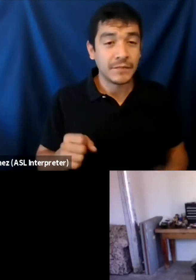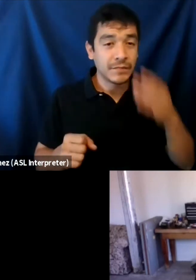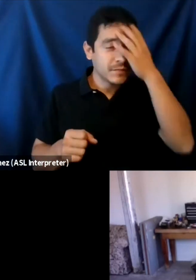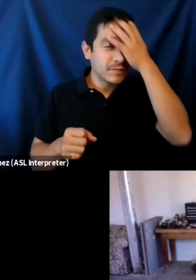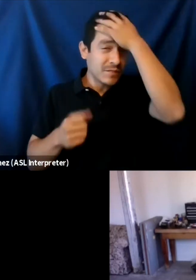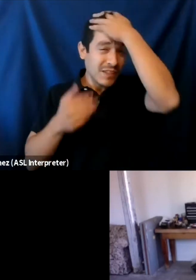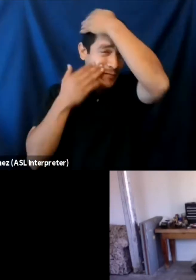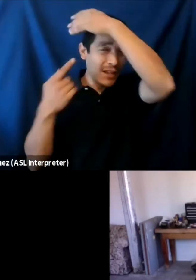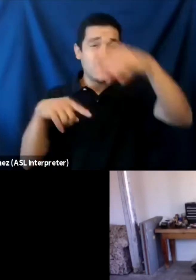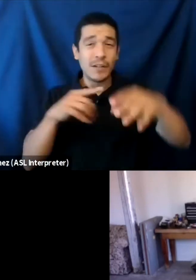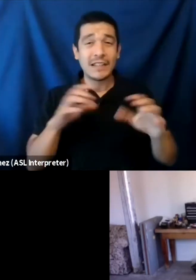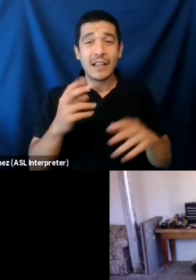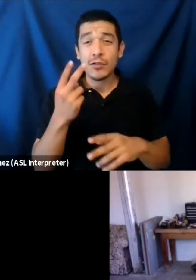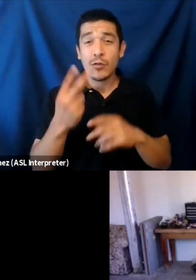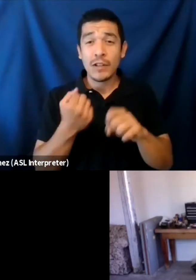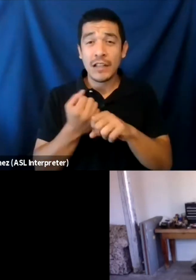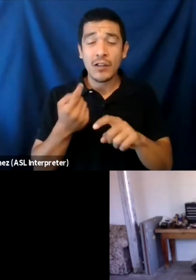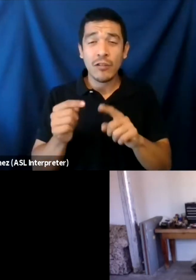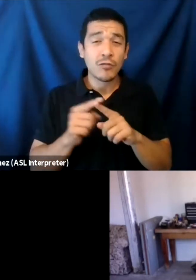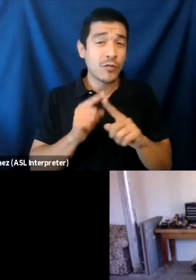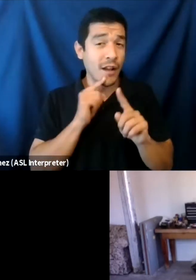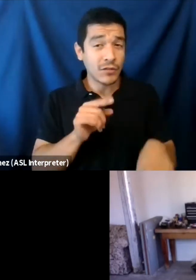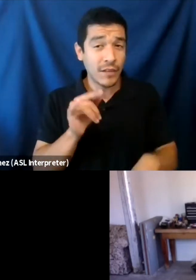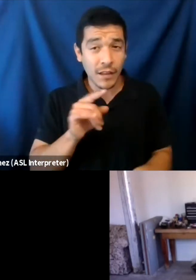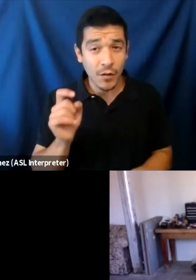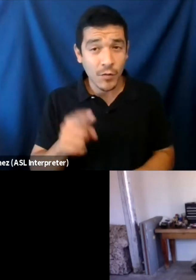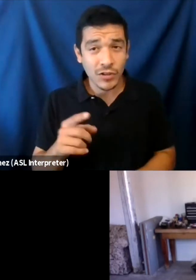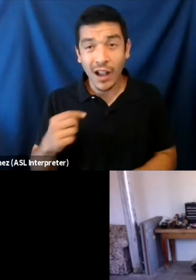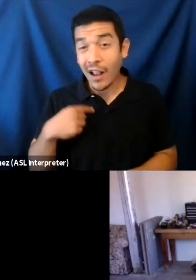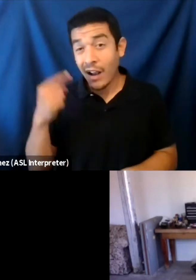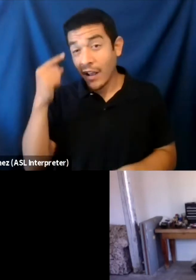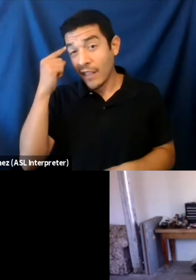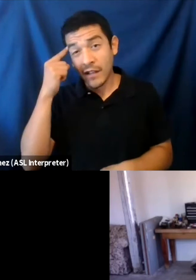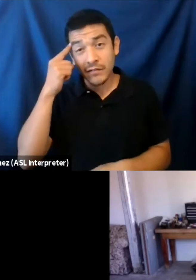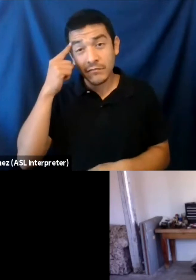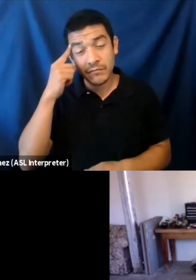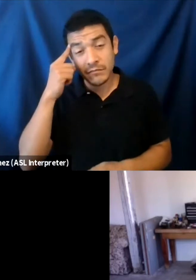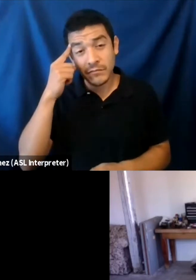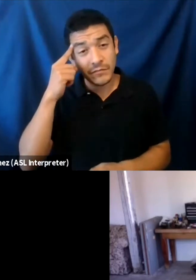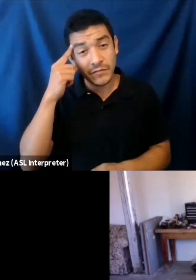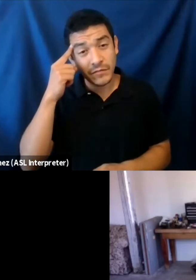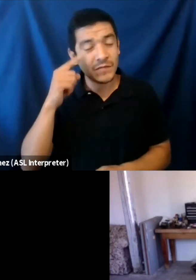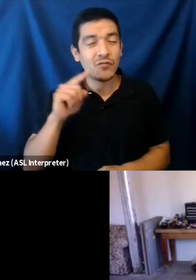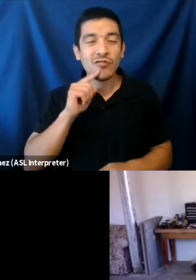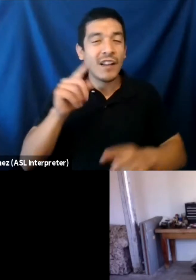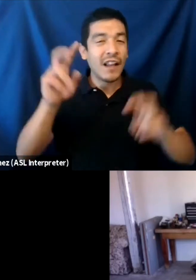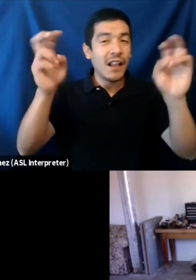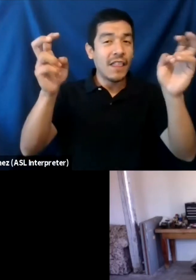trying to answer that question and I think it's a scene that is,